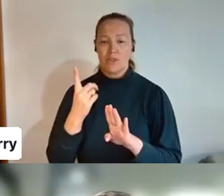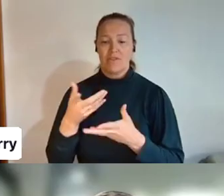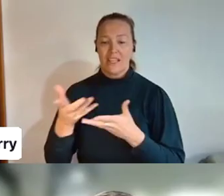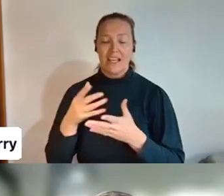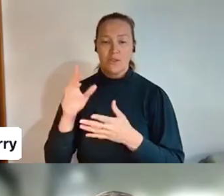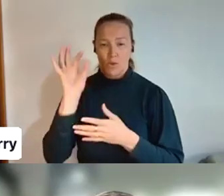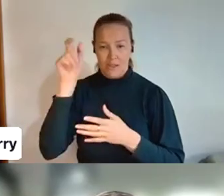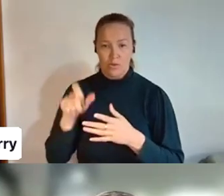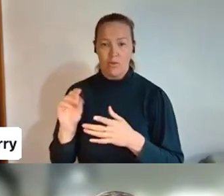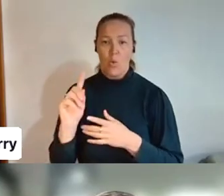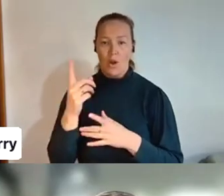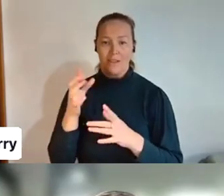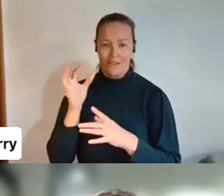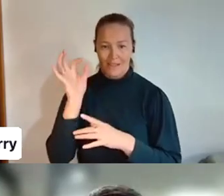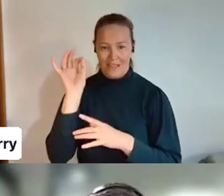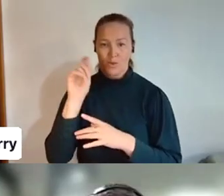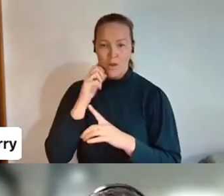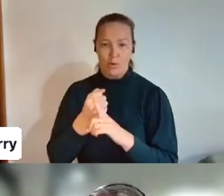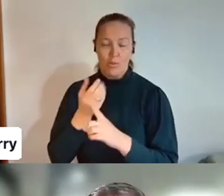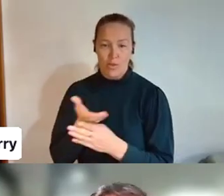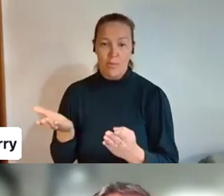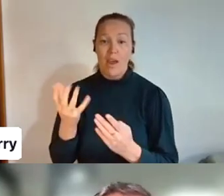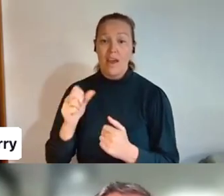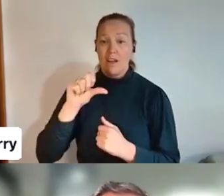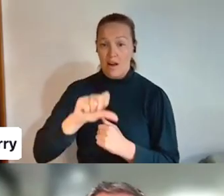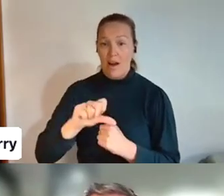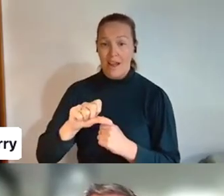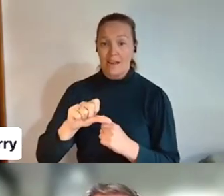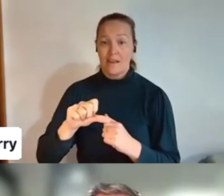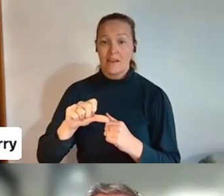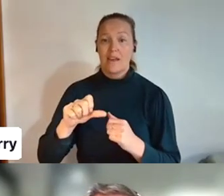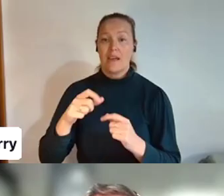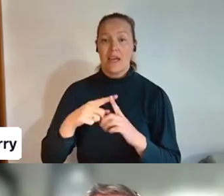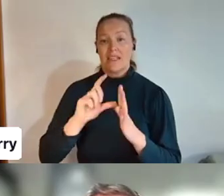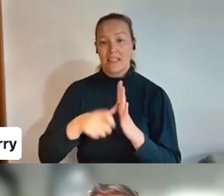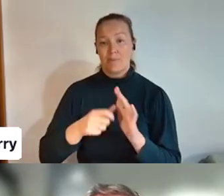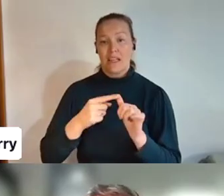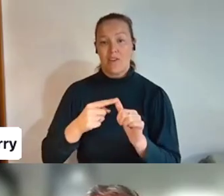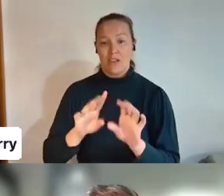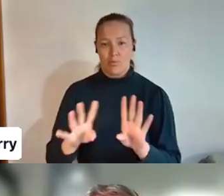so I will promote them. We have nine of them and the Disability Advisory Panel is one of them. And